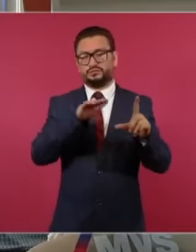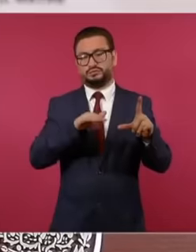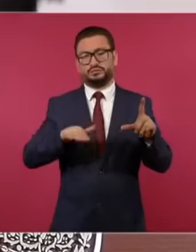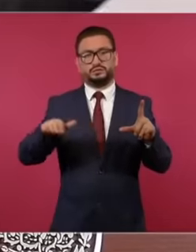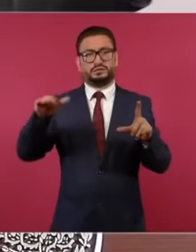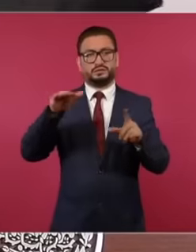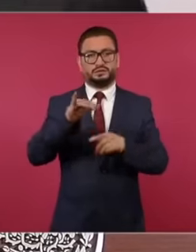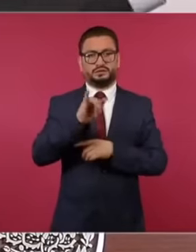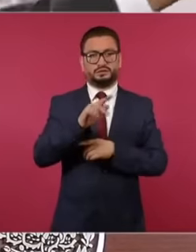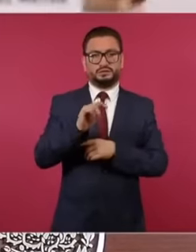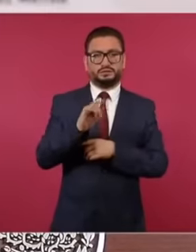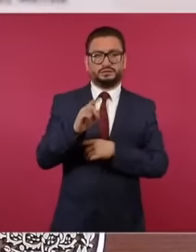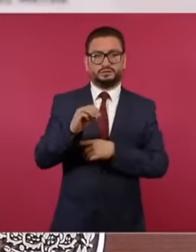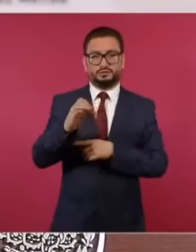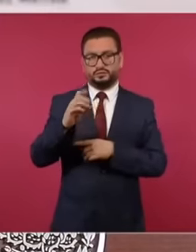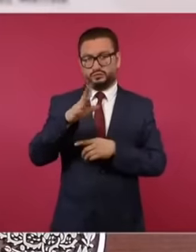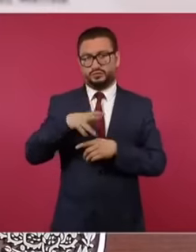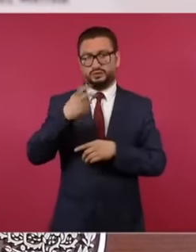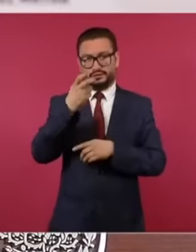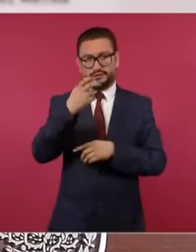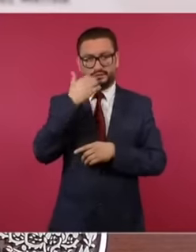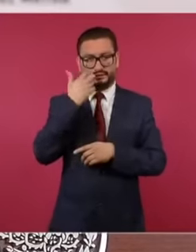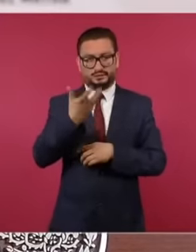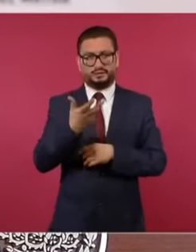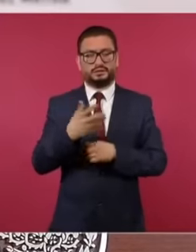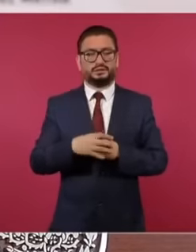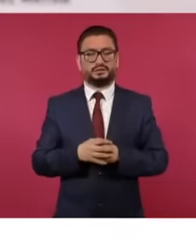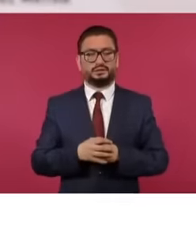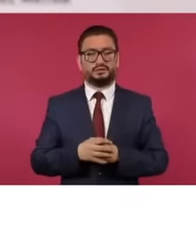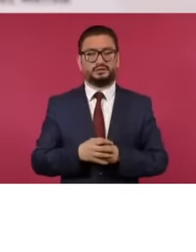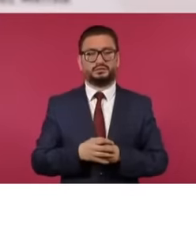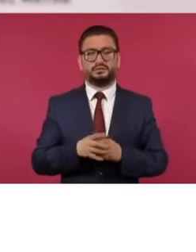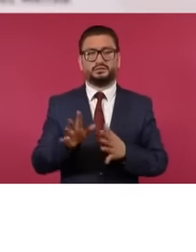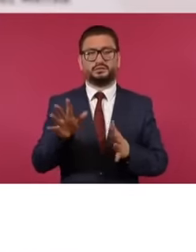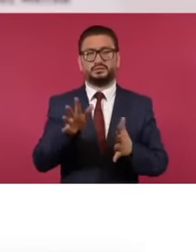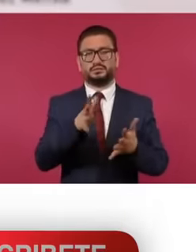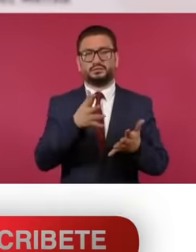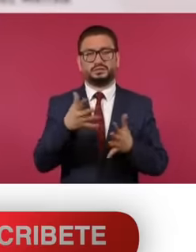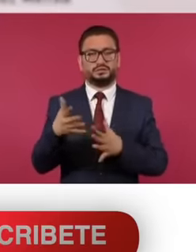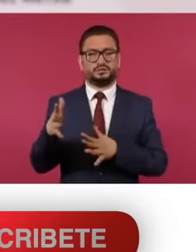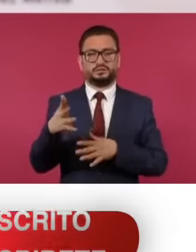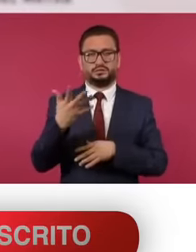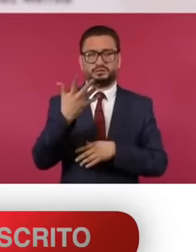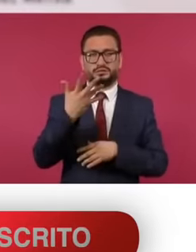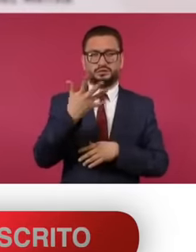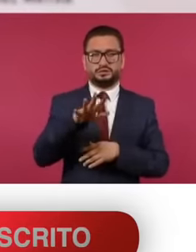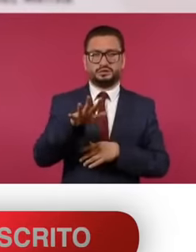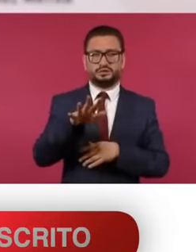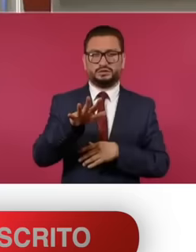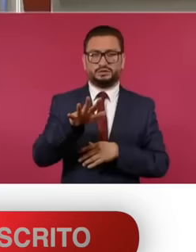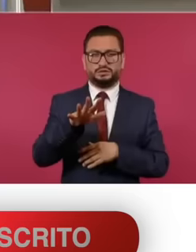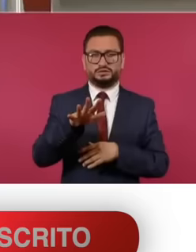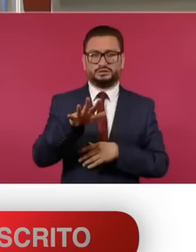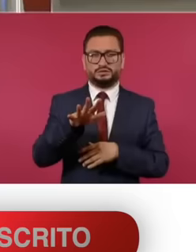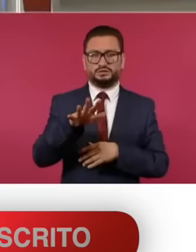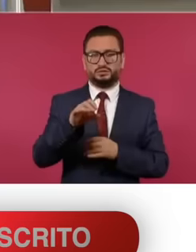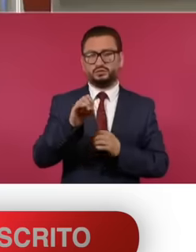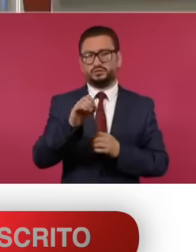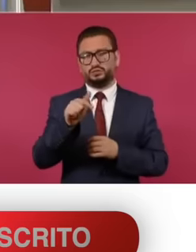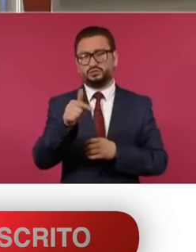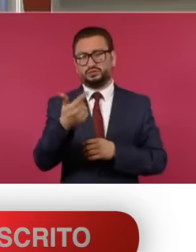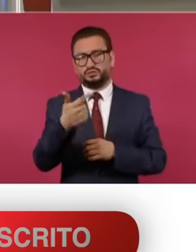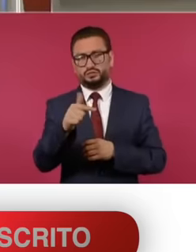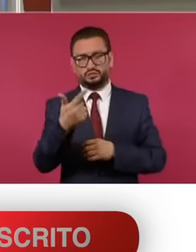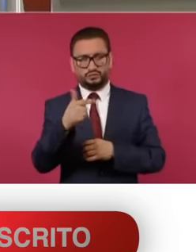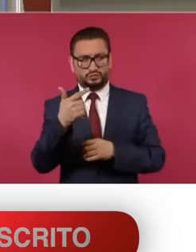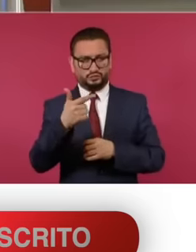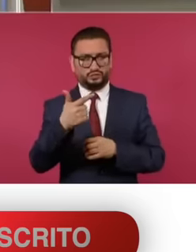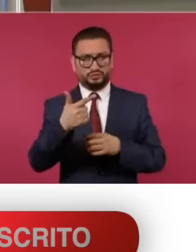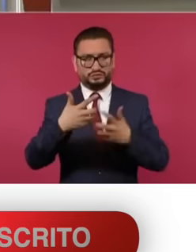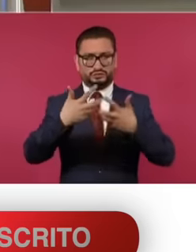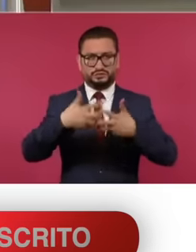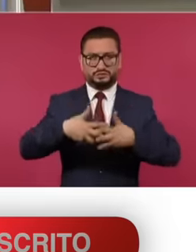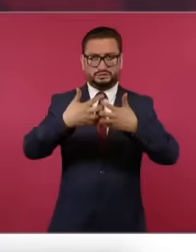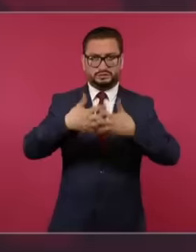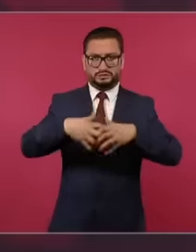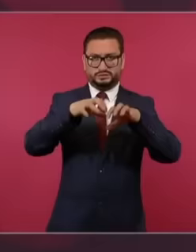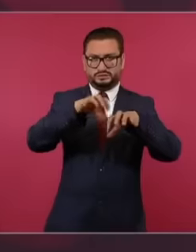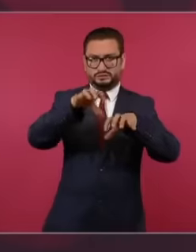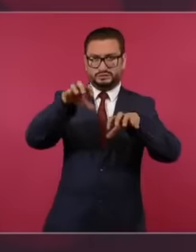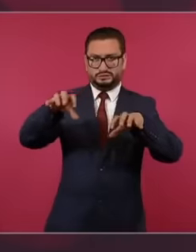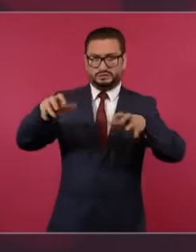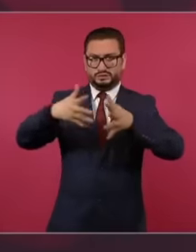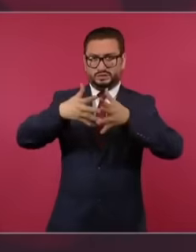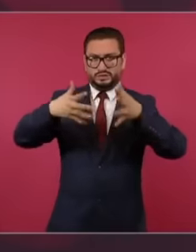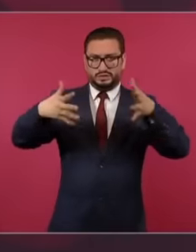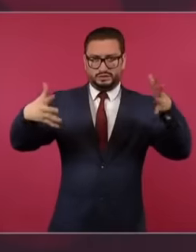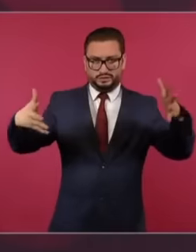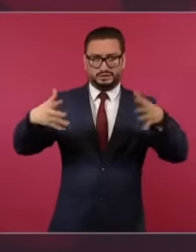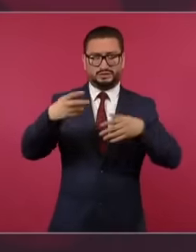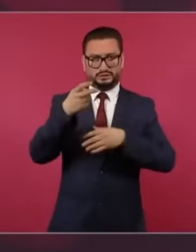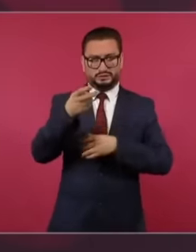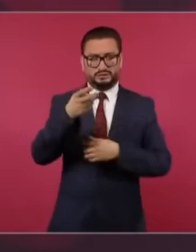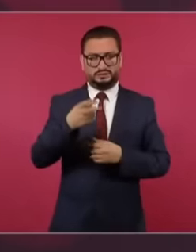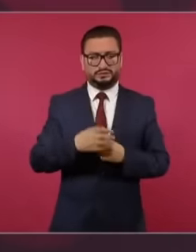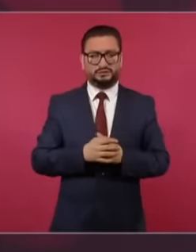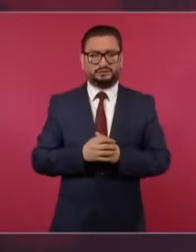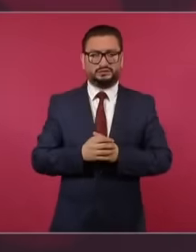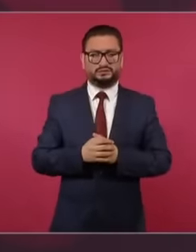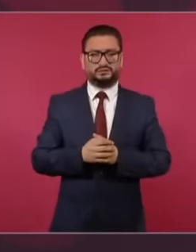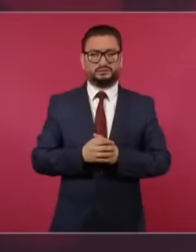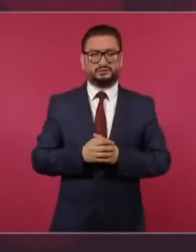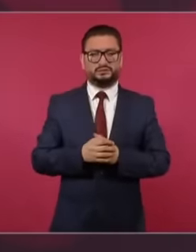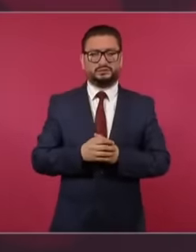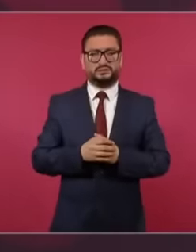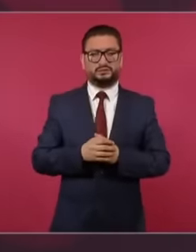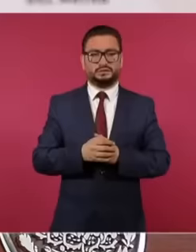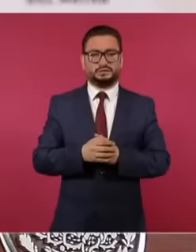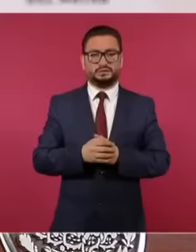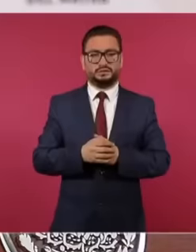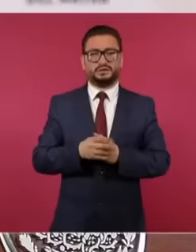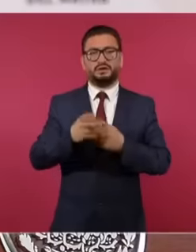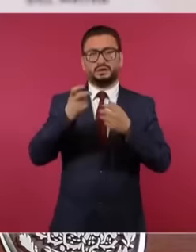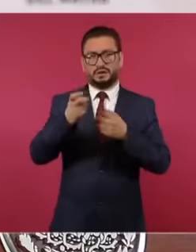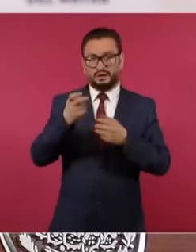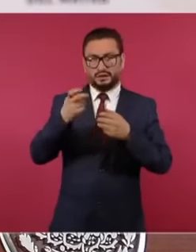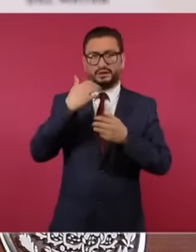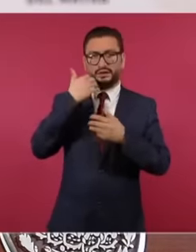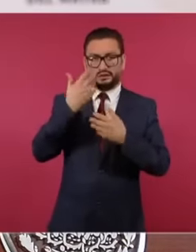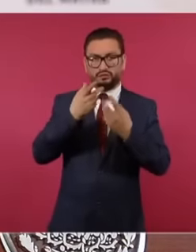of the ism is 10 or 12 industrial parks in the ism and they are curtains for development because it is